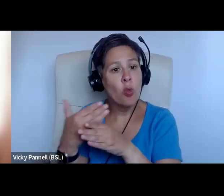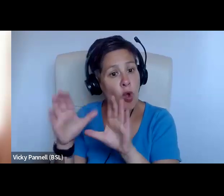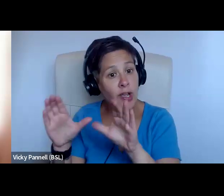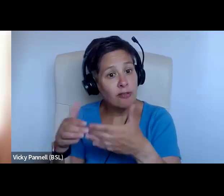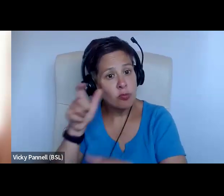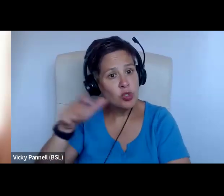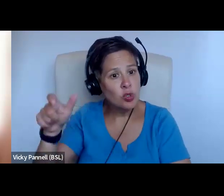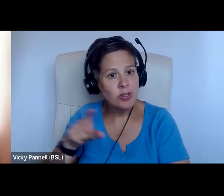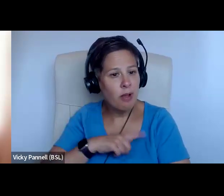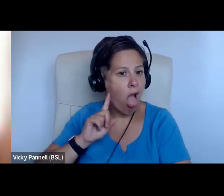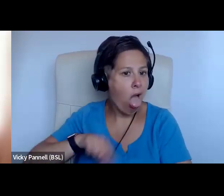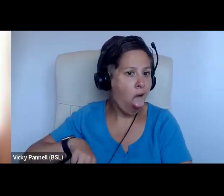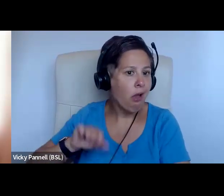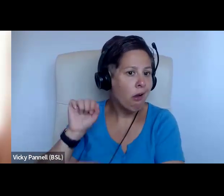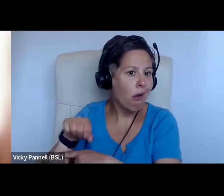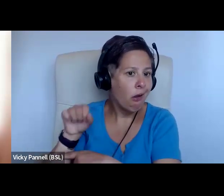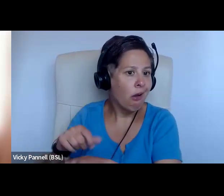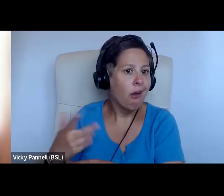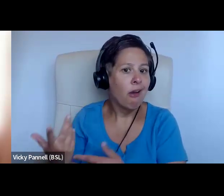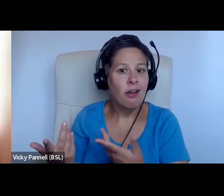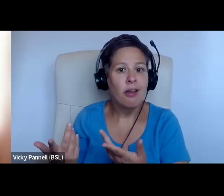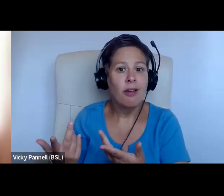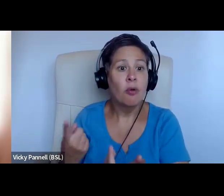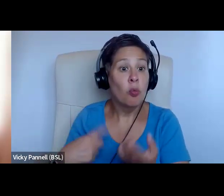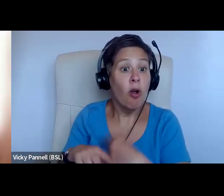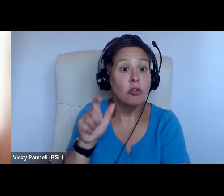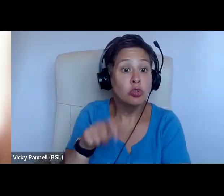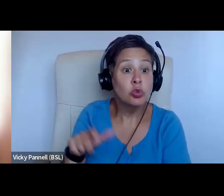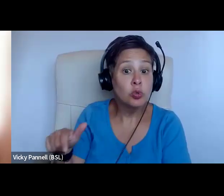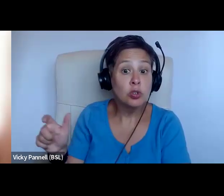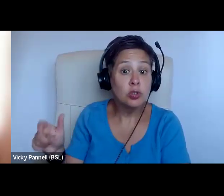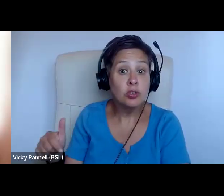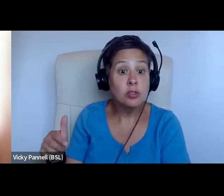respectful of time pressures, you know, exam weeks, assignment weeks.